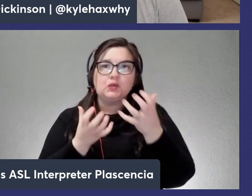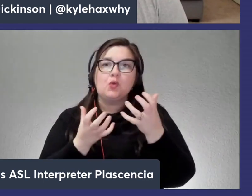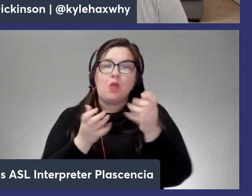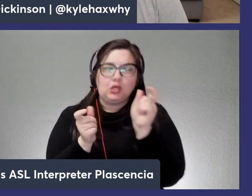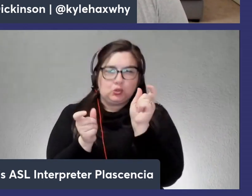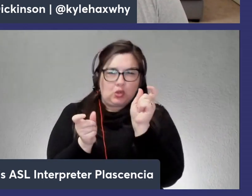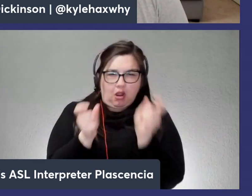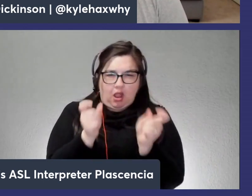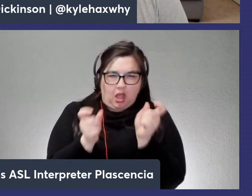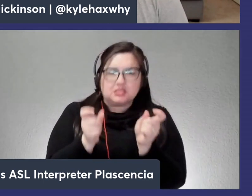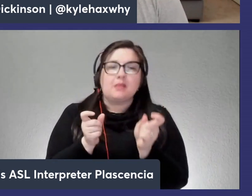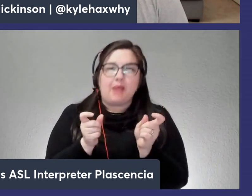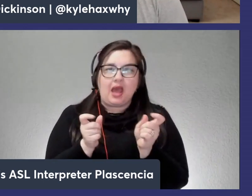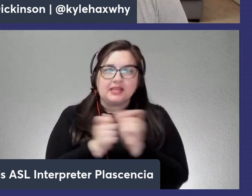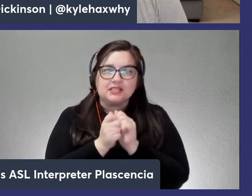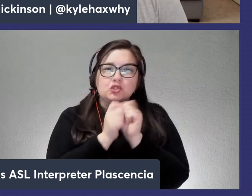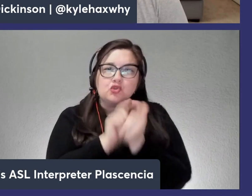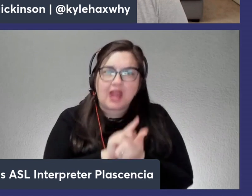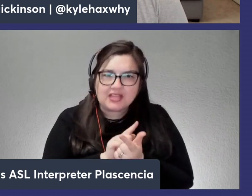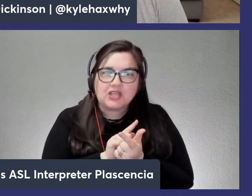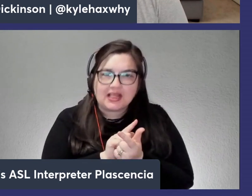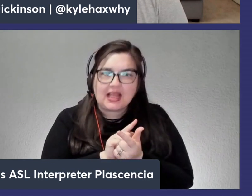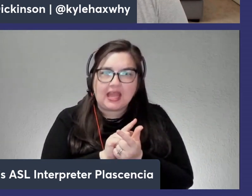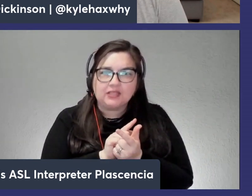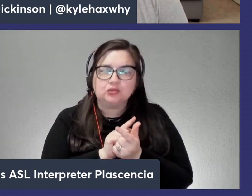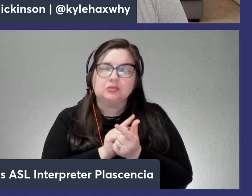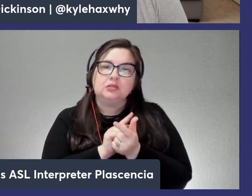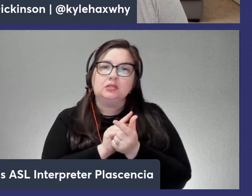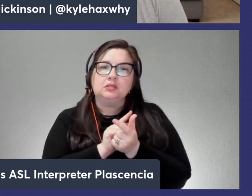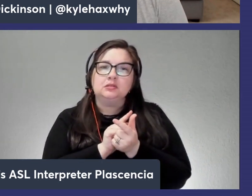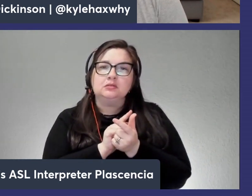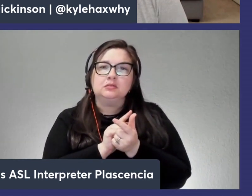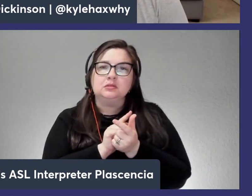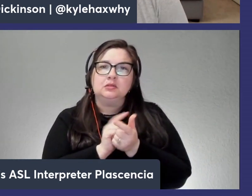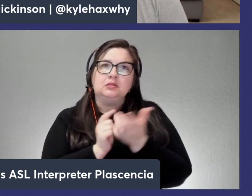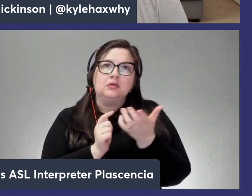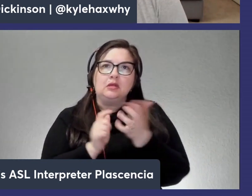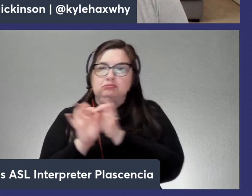the translation to get it in your way of translating